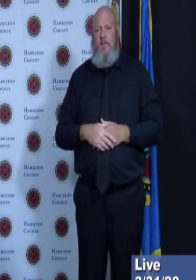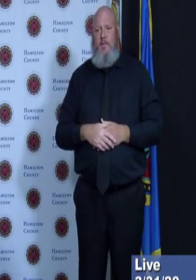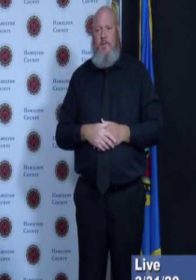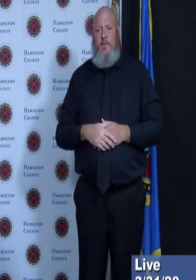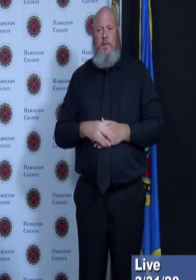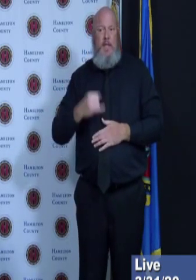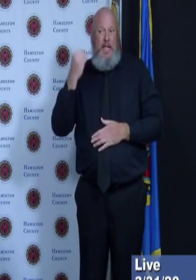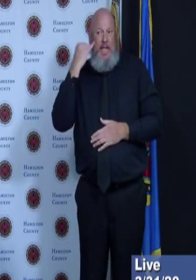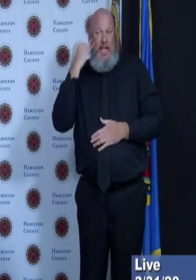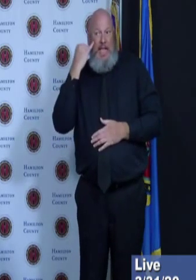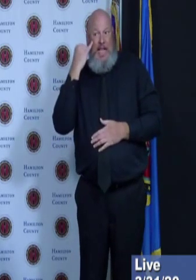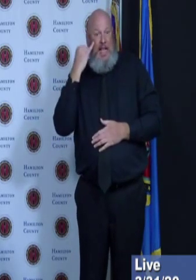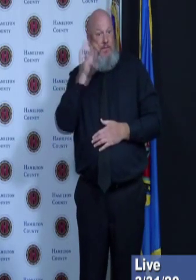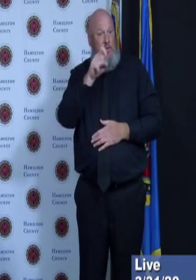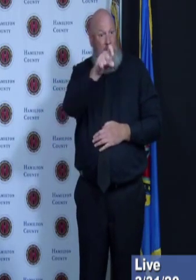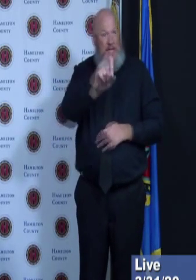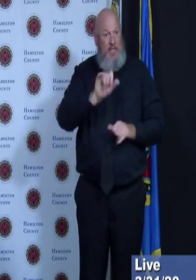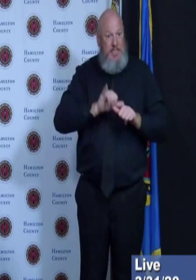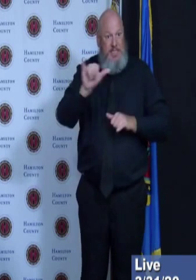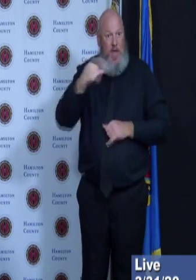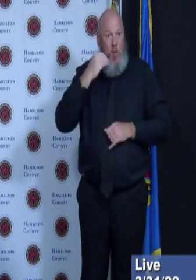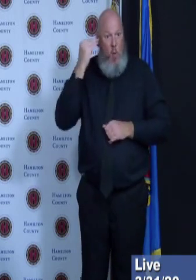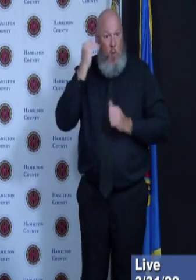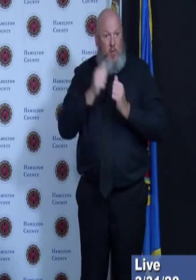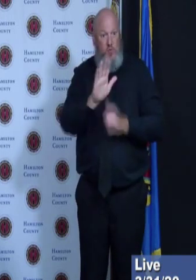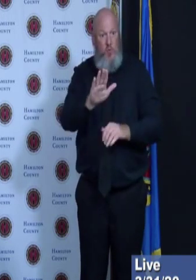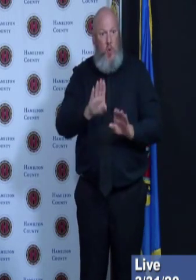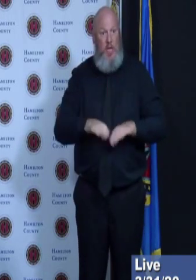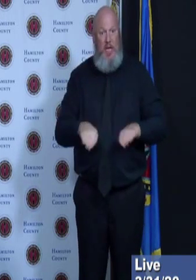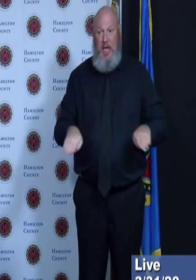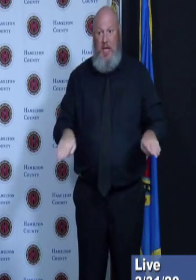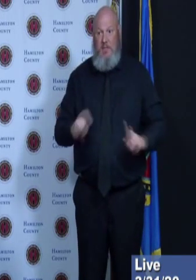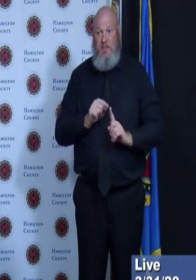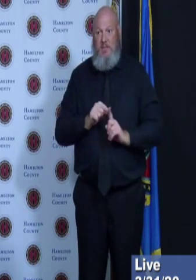to try to work from home if you can't work from home then we've got at what's